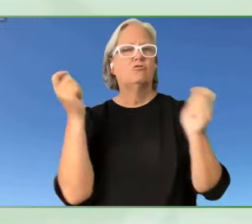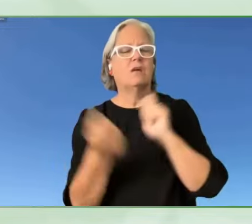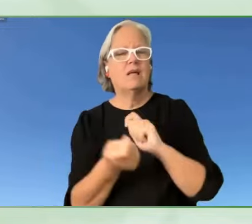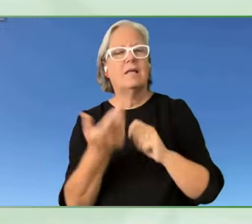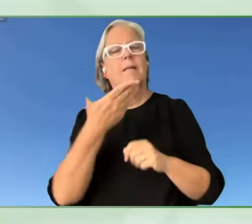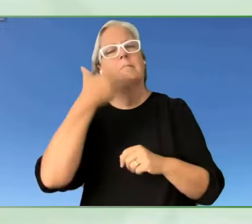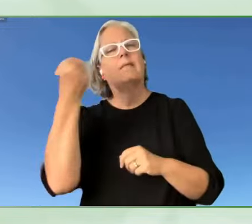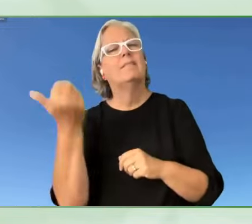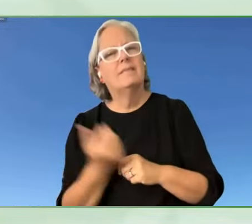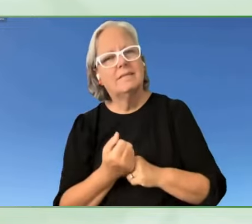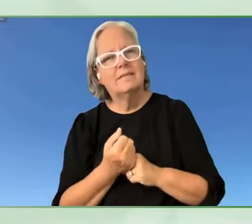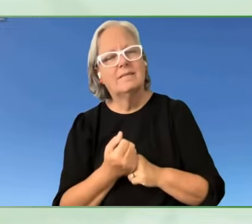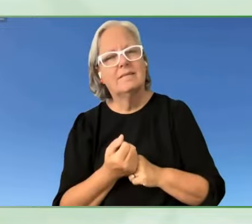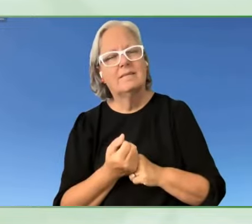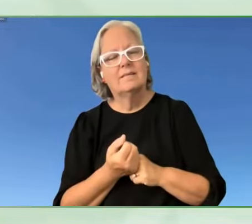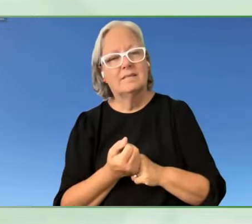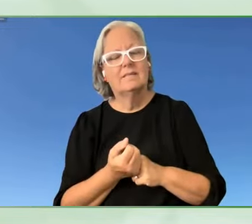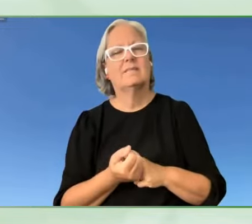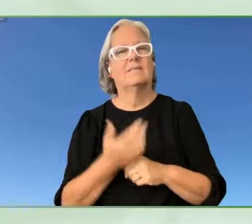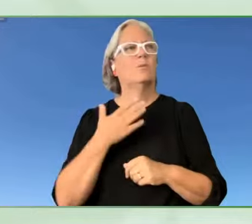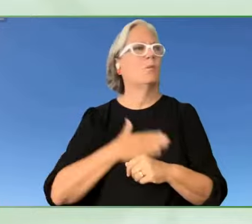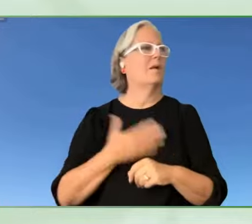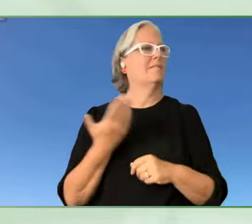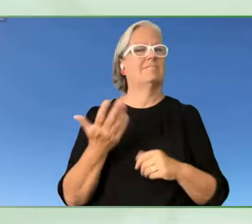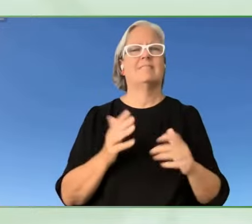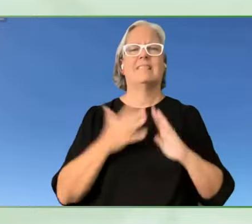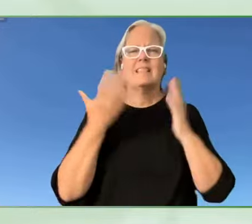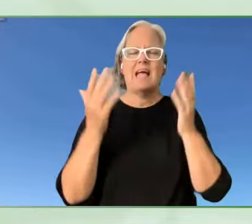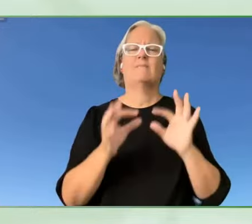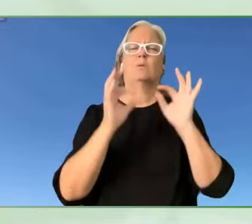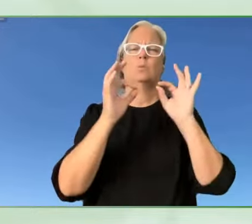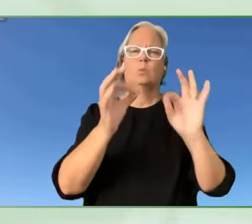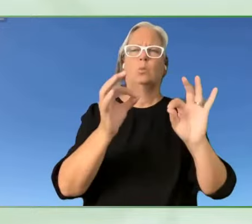the data can be put in, it is called Precious, released by the Ministry of education that is the first step, because for years, children would come into the classroom and just be